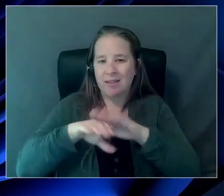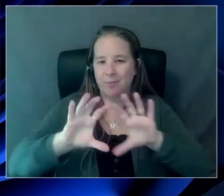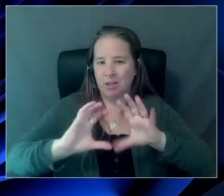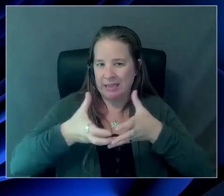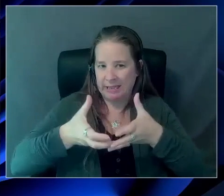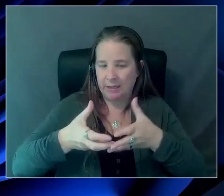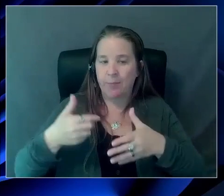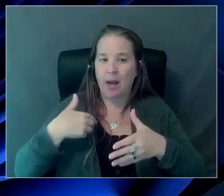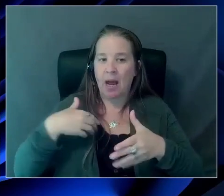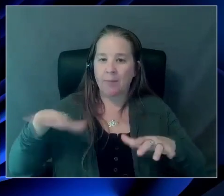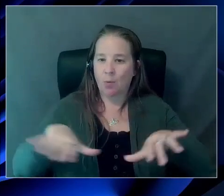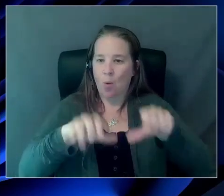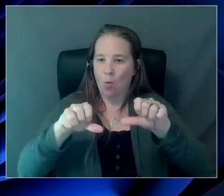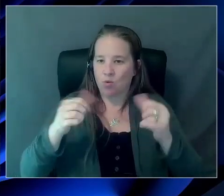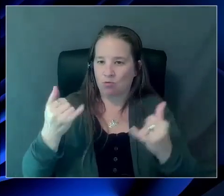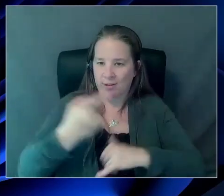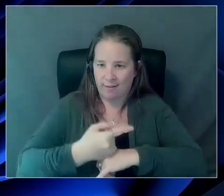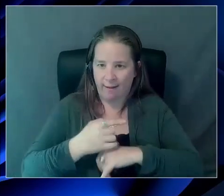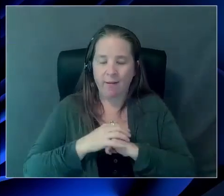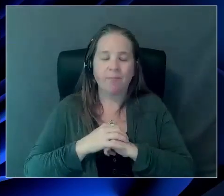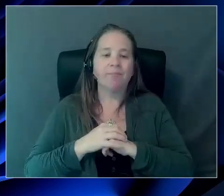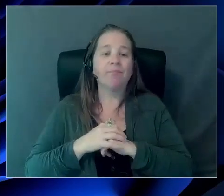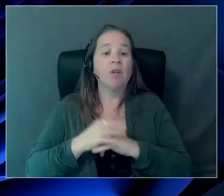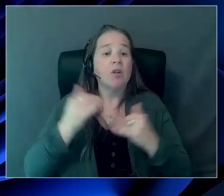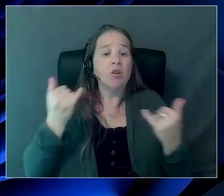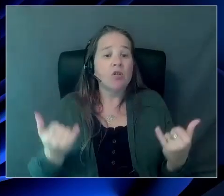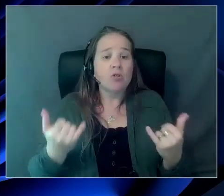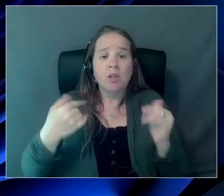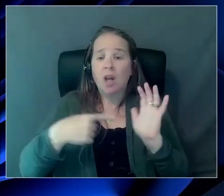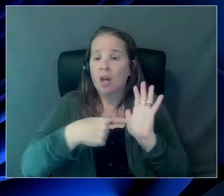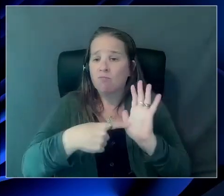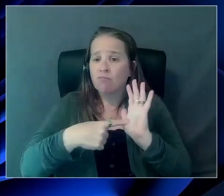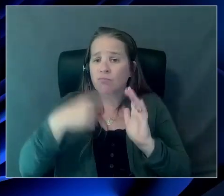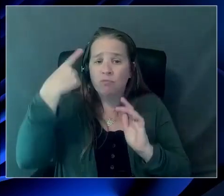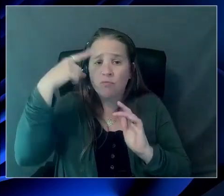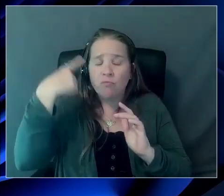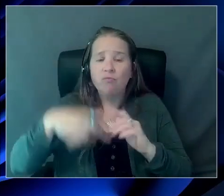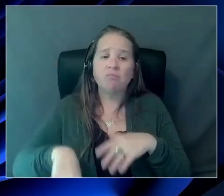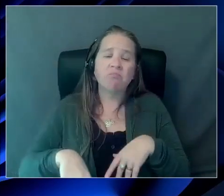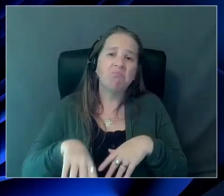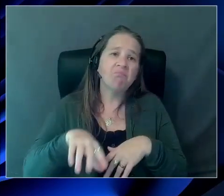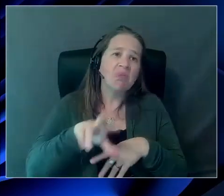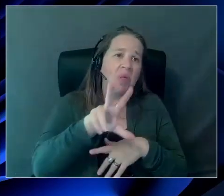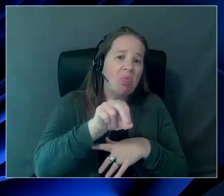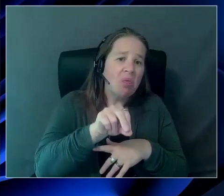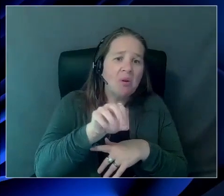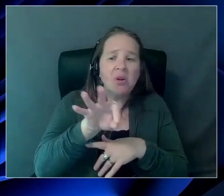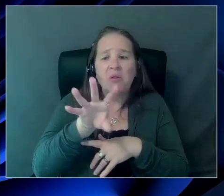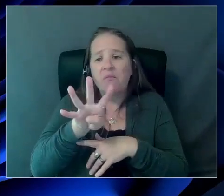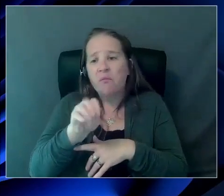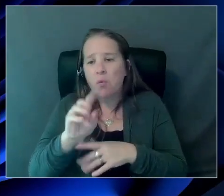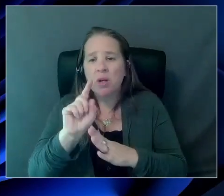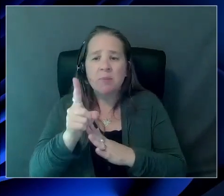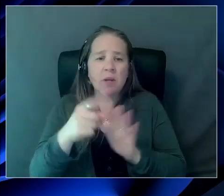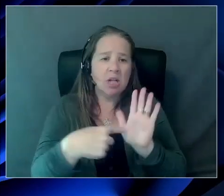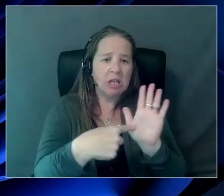And I'm your host today. Today's webinar will consist of about 30 to 40 minutes of demos and then